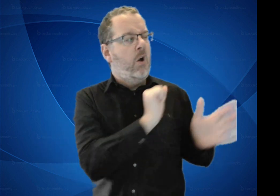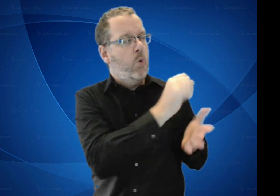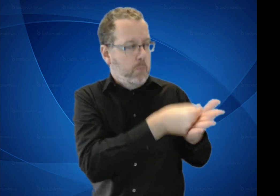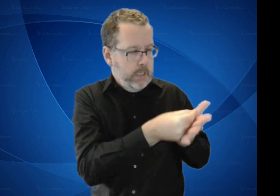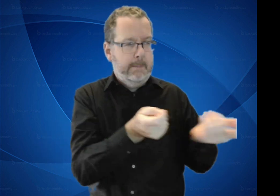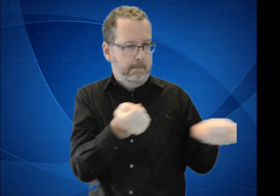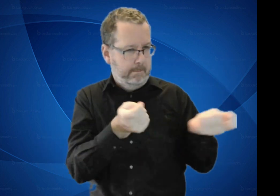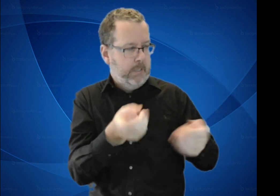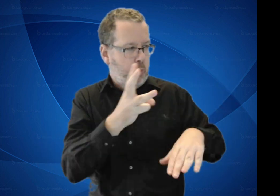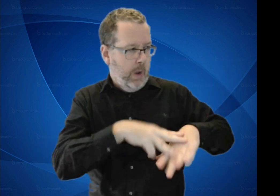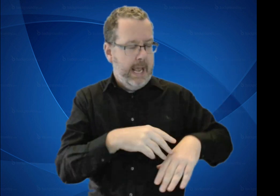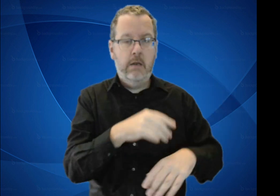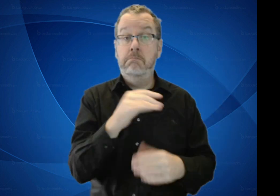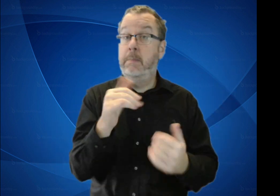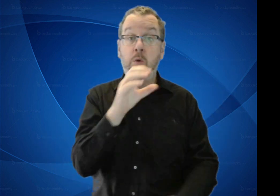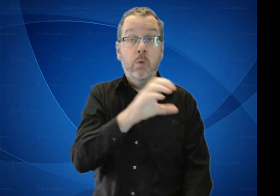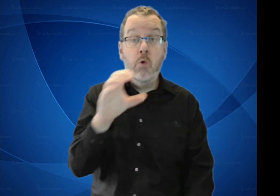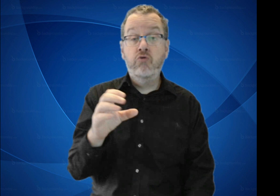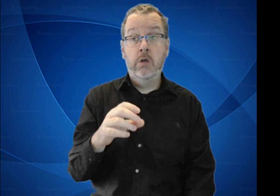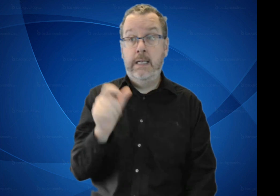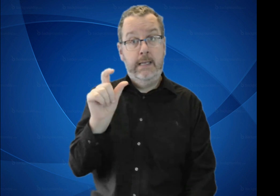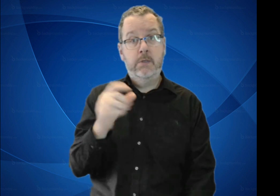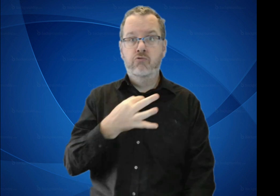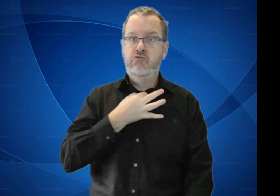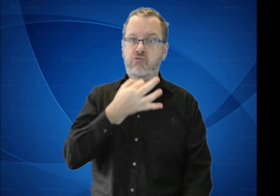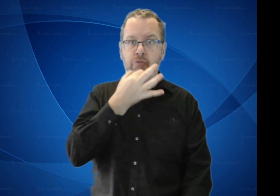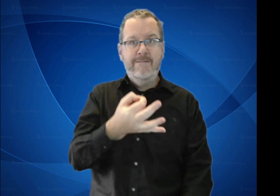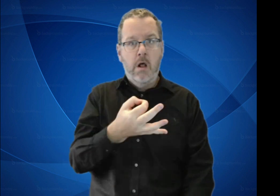was kind to Cornelius, perhaps managed his money well for him,